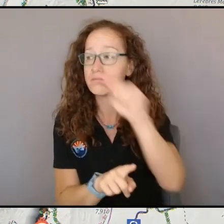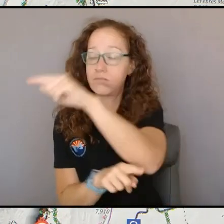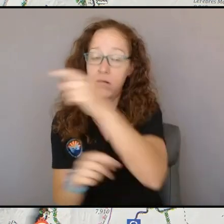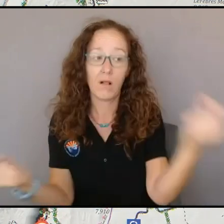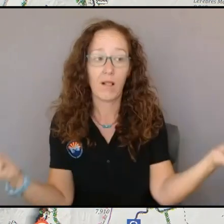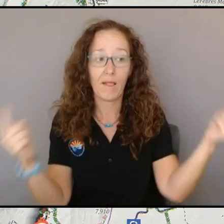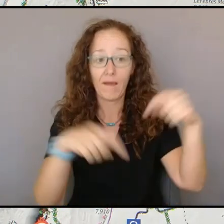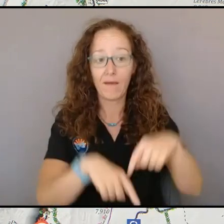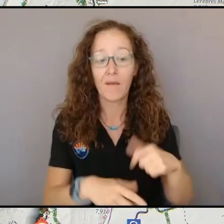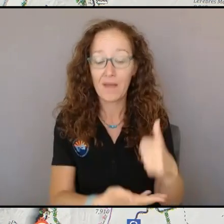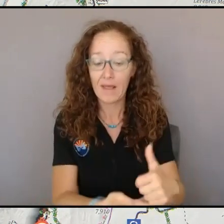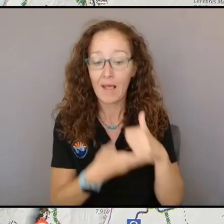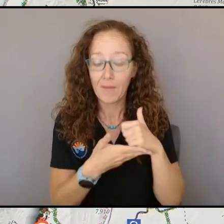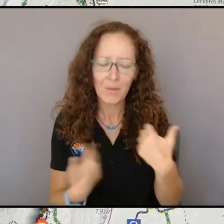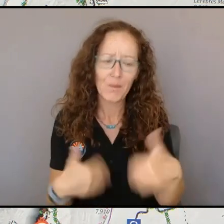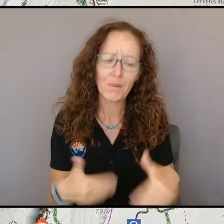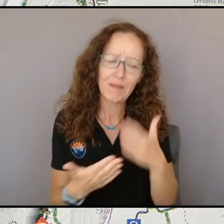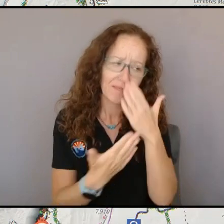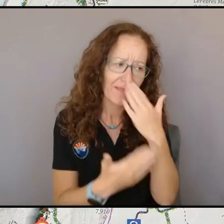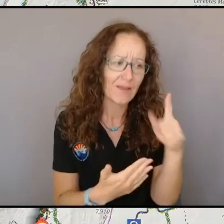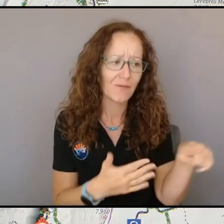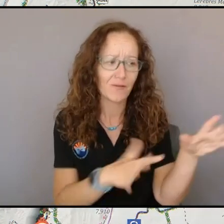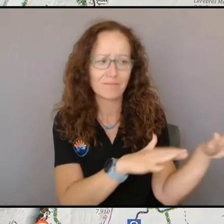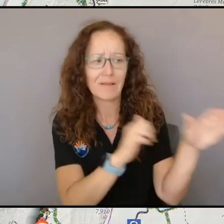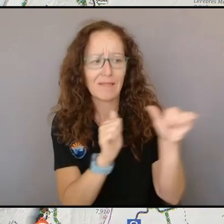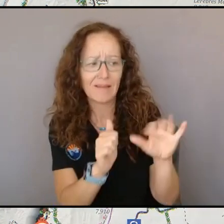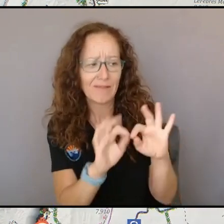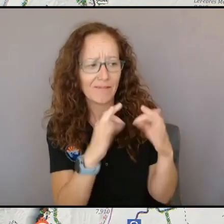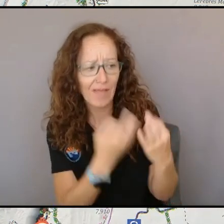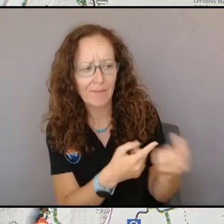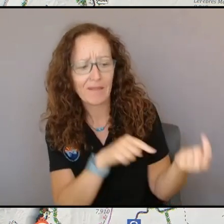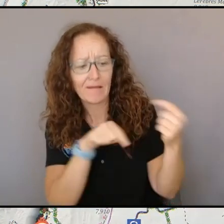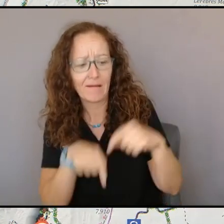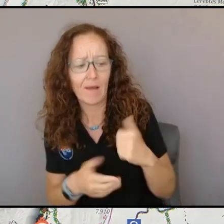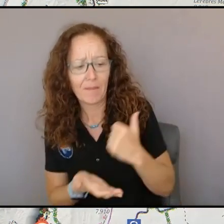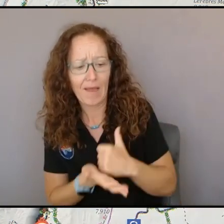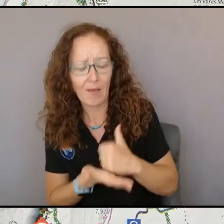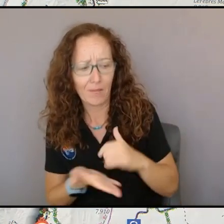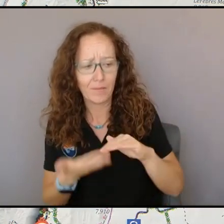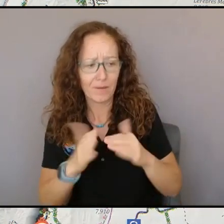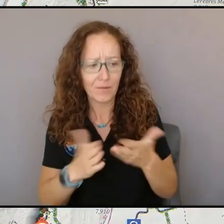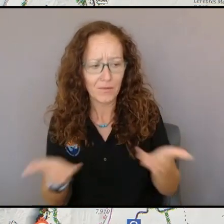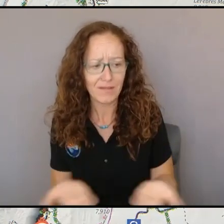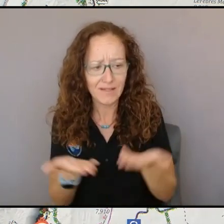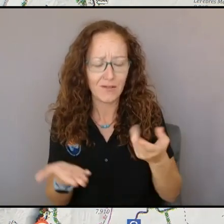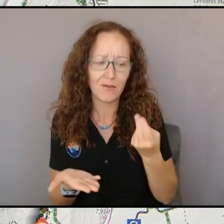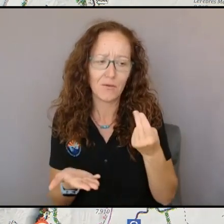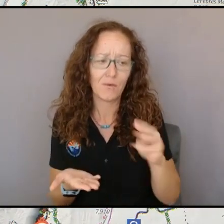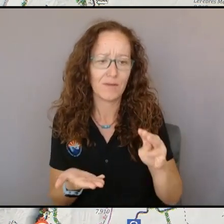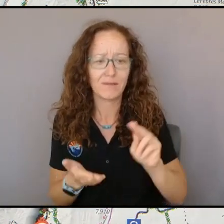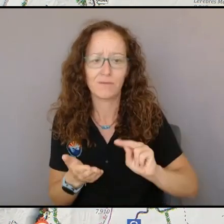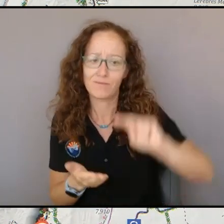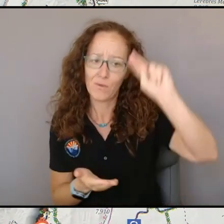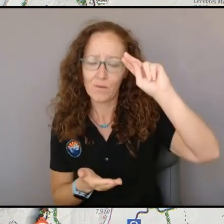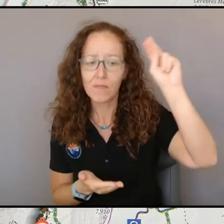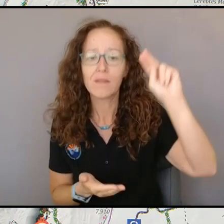away from families and helping our communities here in Northern New Mexico. So that is your update for today, and have